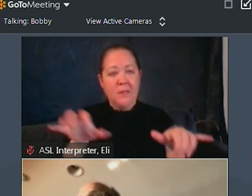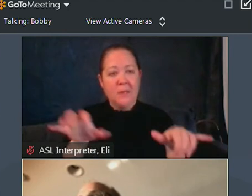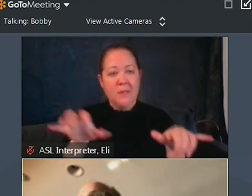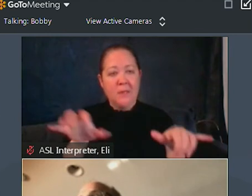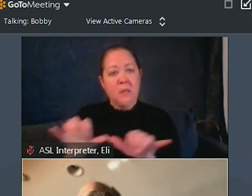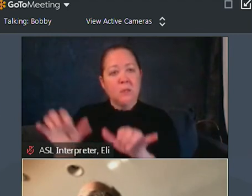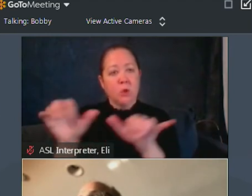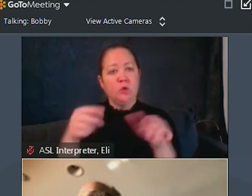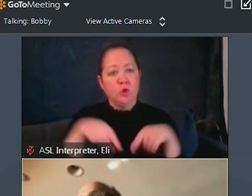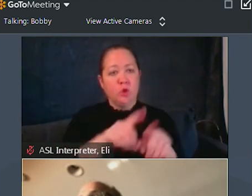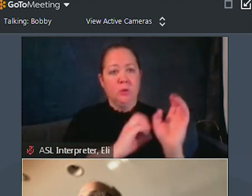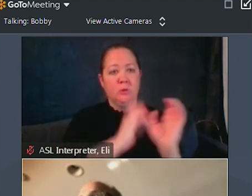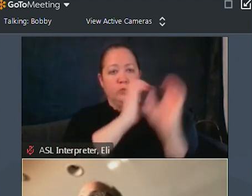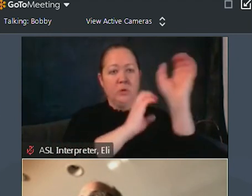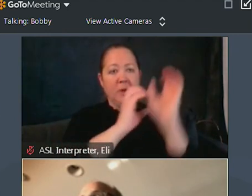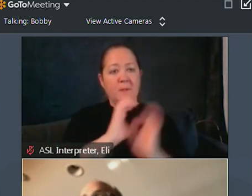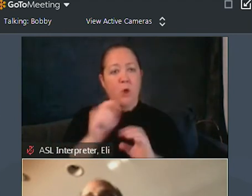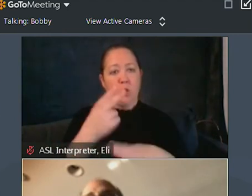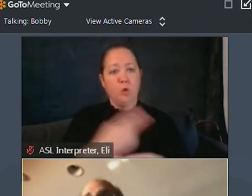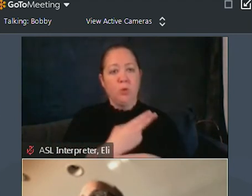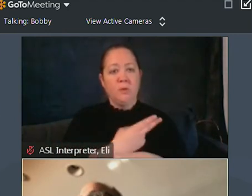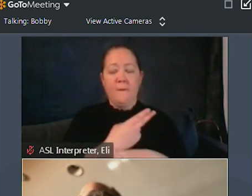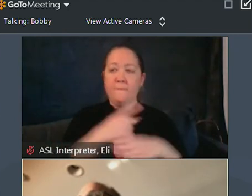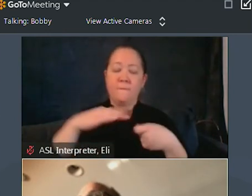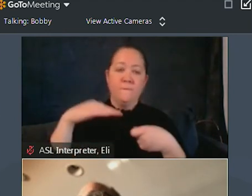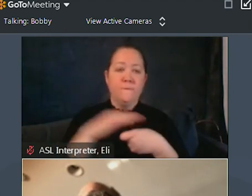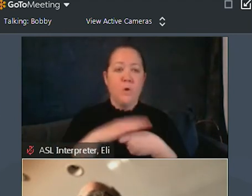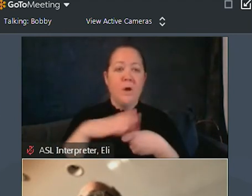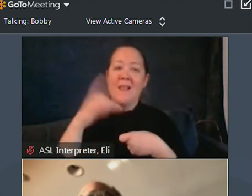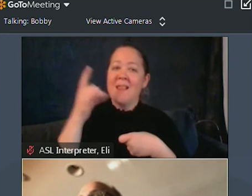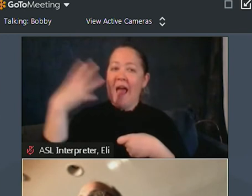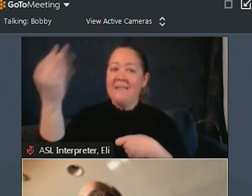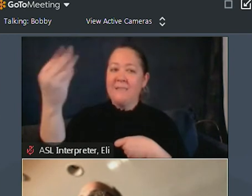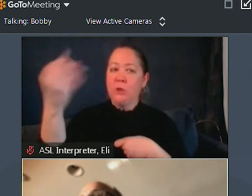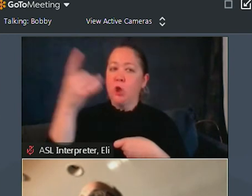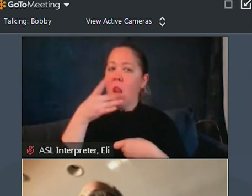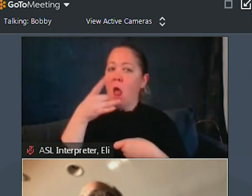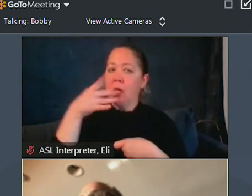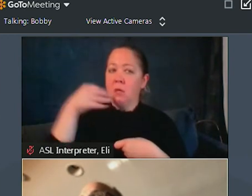the use of full cutoff lighting fixtures for exterior lighting. And there was a recommendation recommendation that